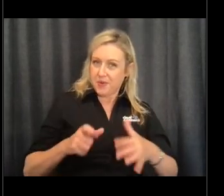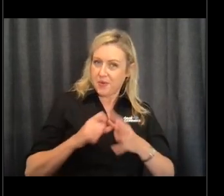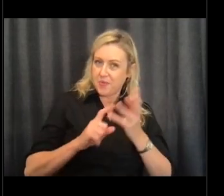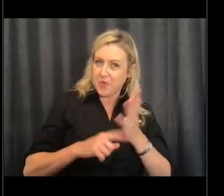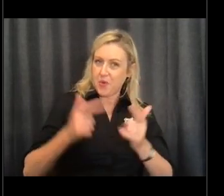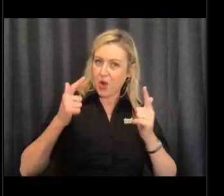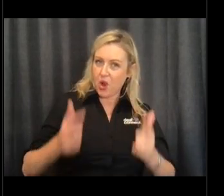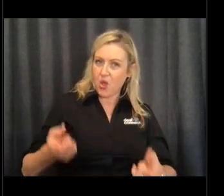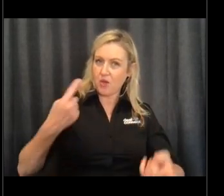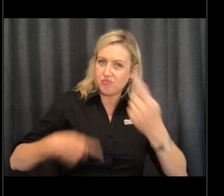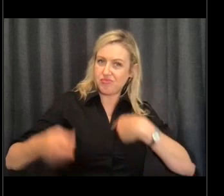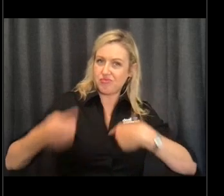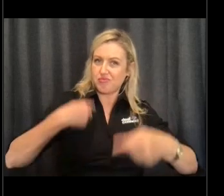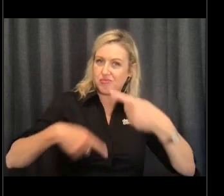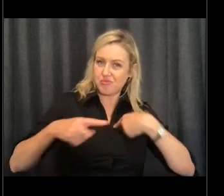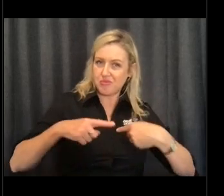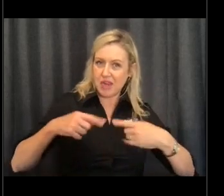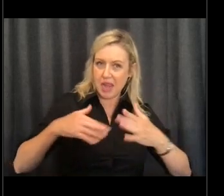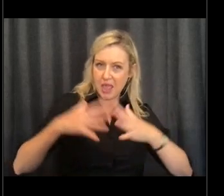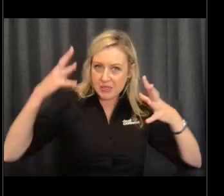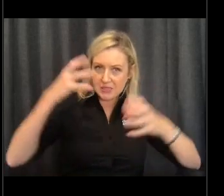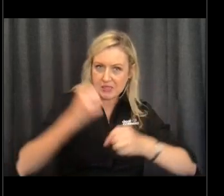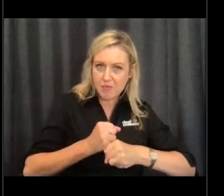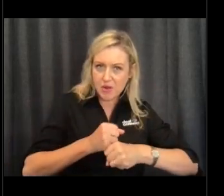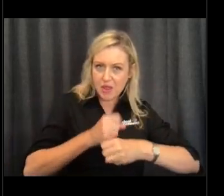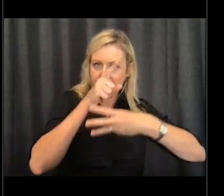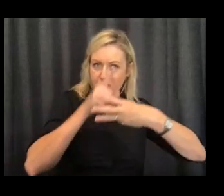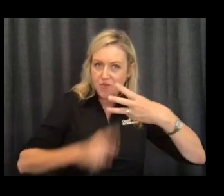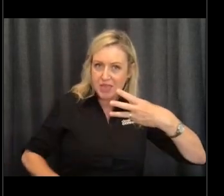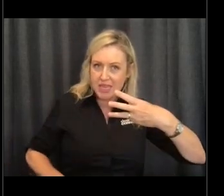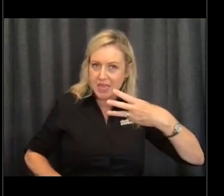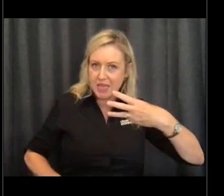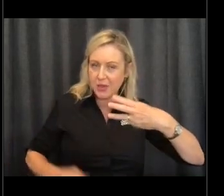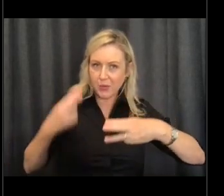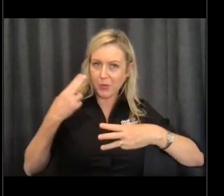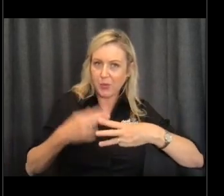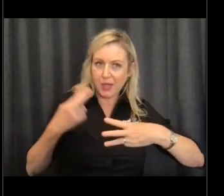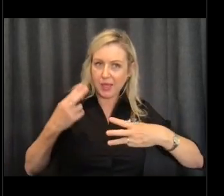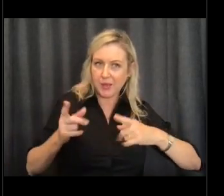If you had to sum it up into just three messages that the workers who have logged in today